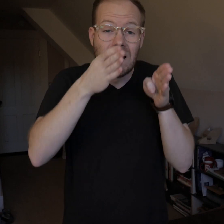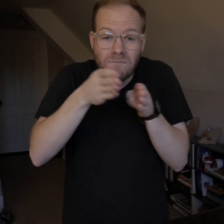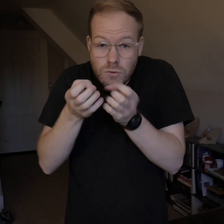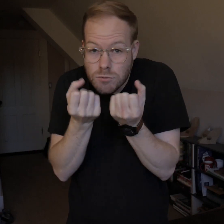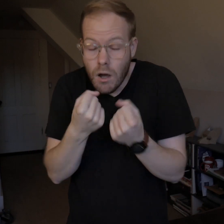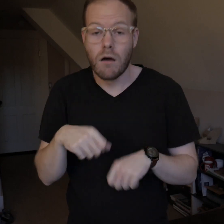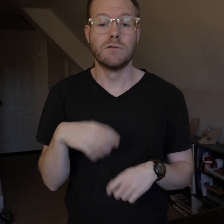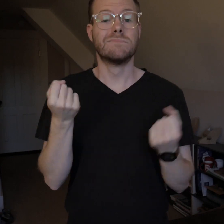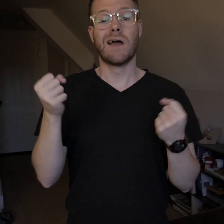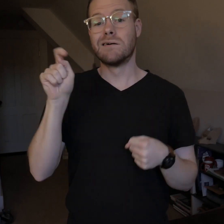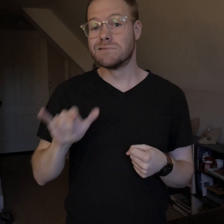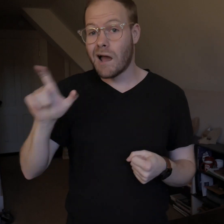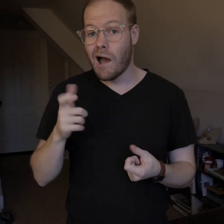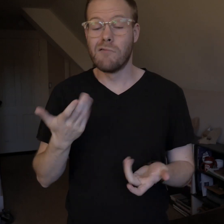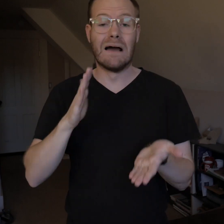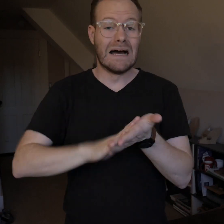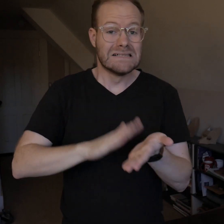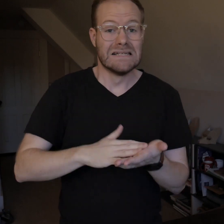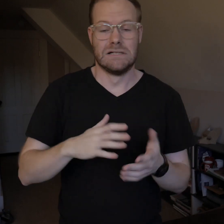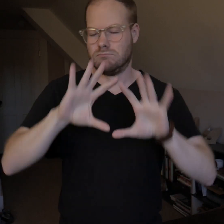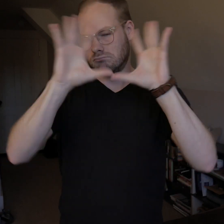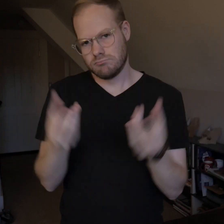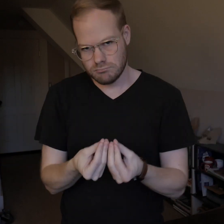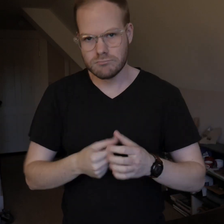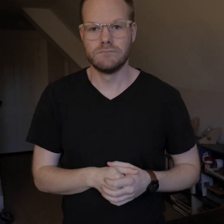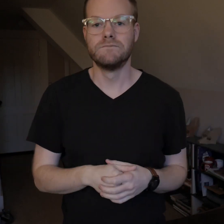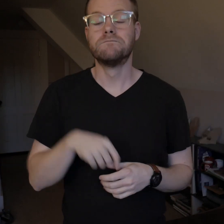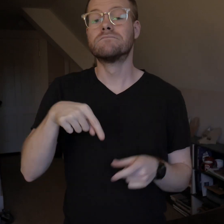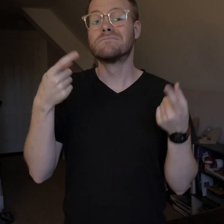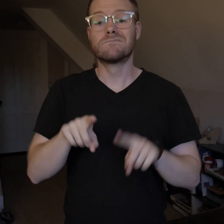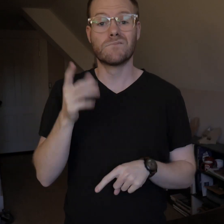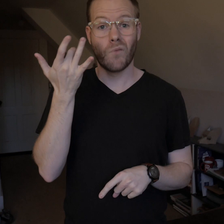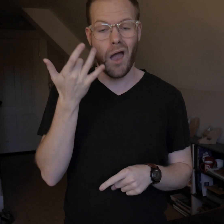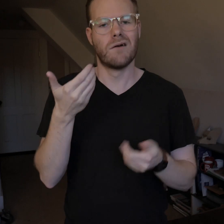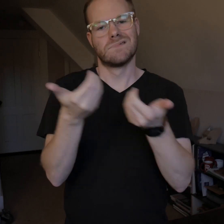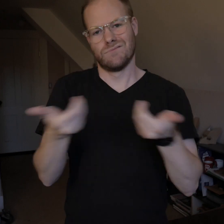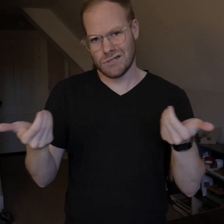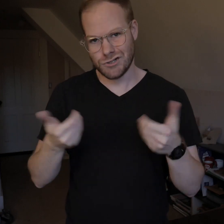Individual signs, signing style, cadence, all of that. This came around because of segregation.